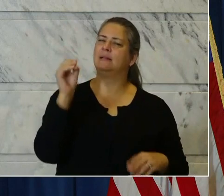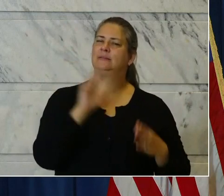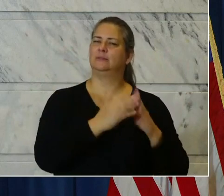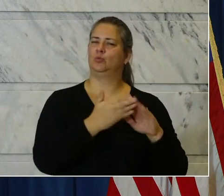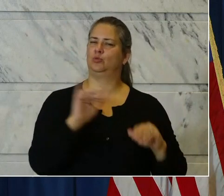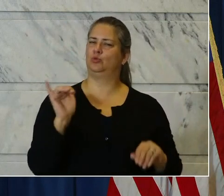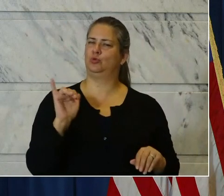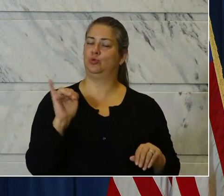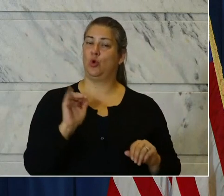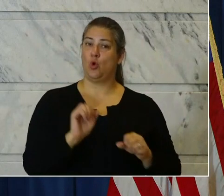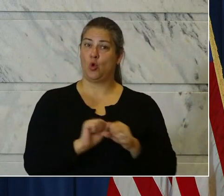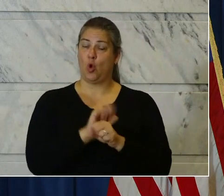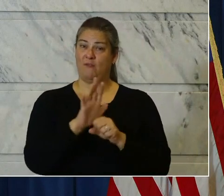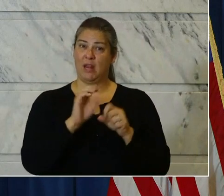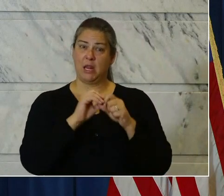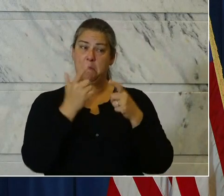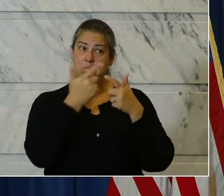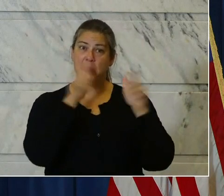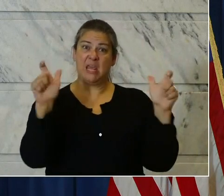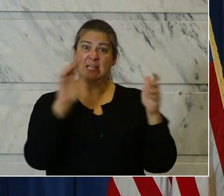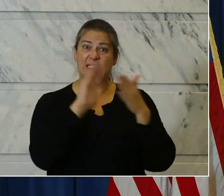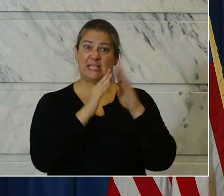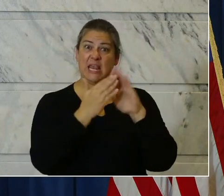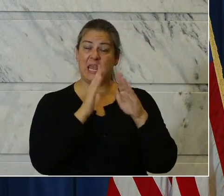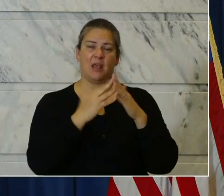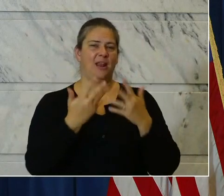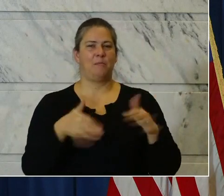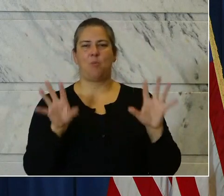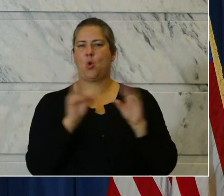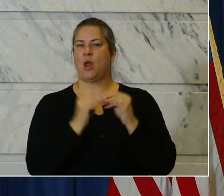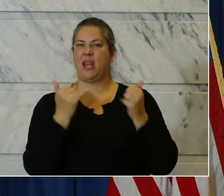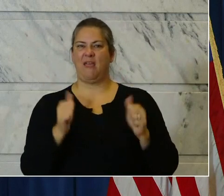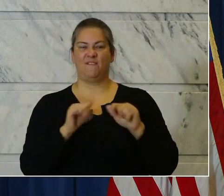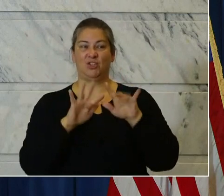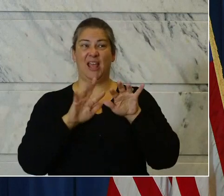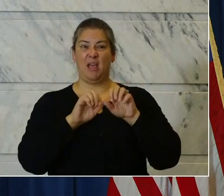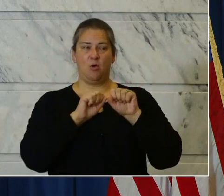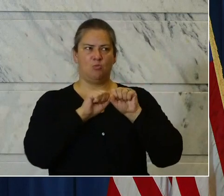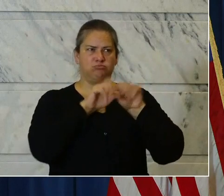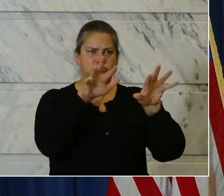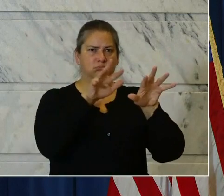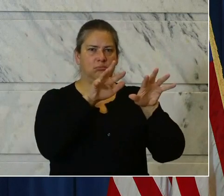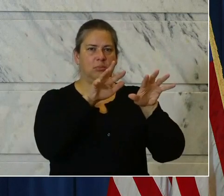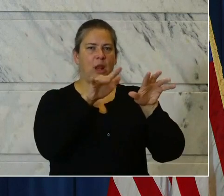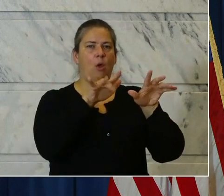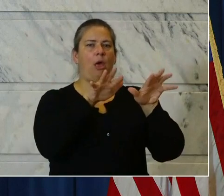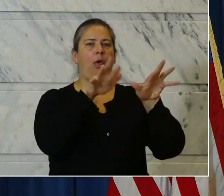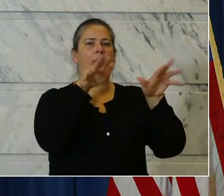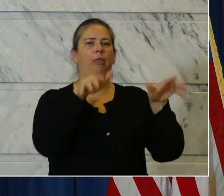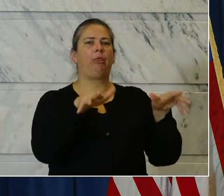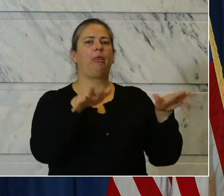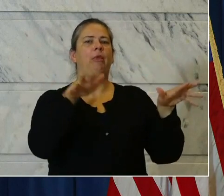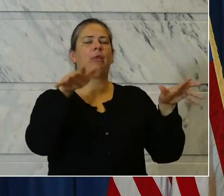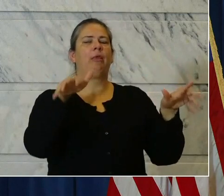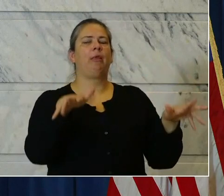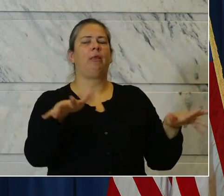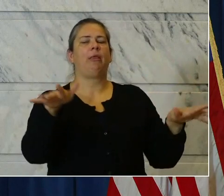REPORT IS OUR SPREAD IS BOTH